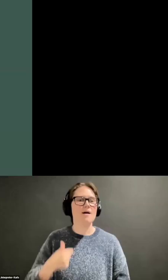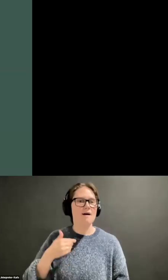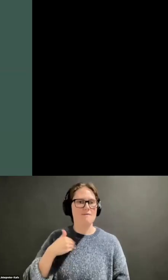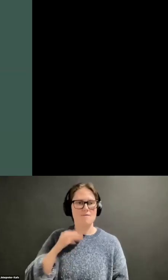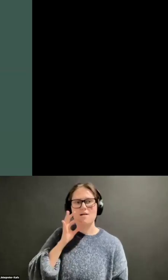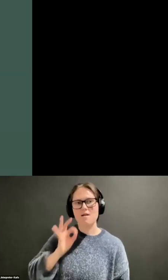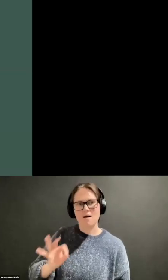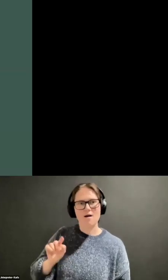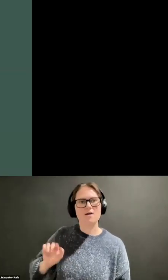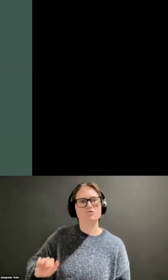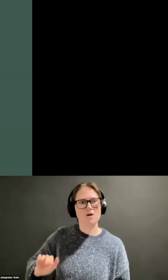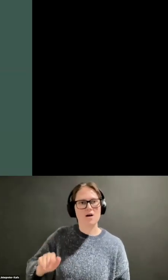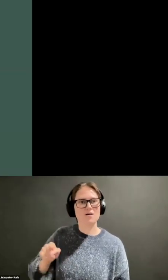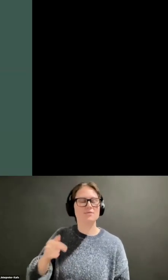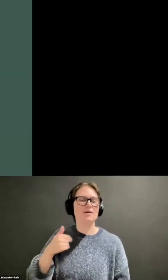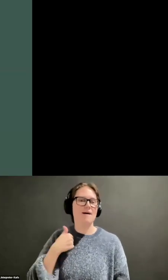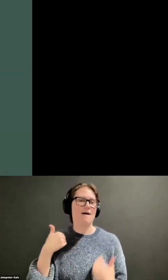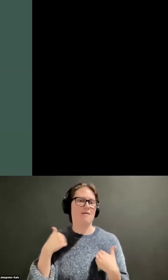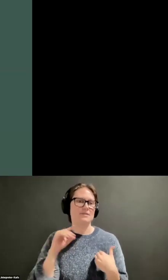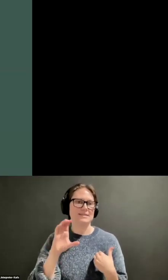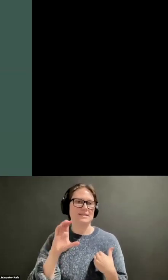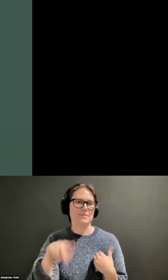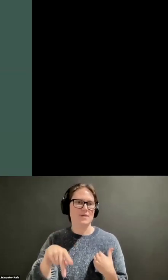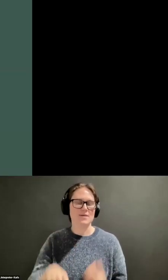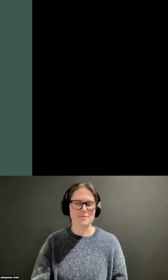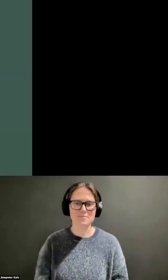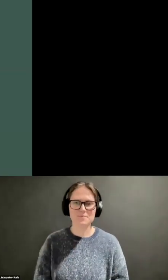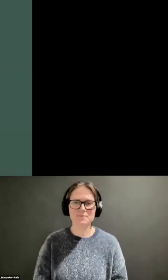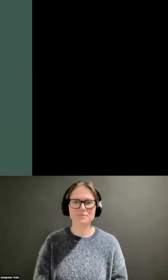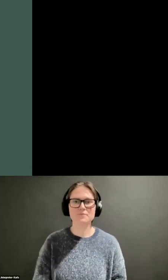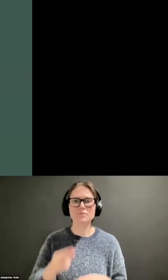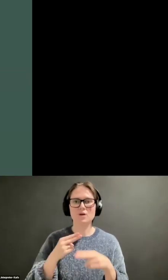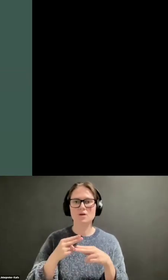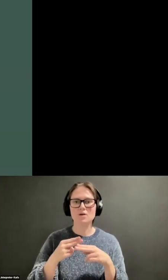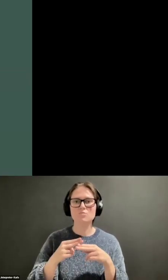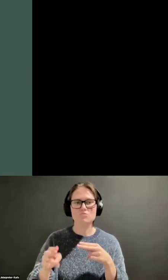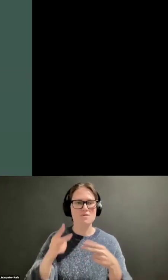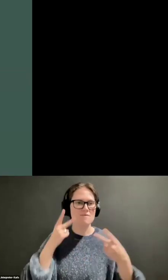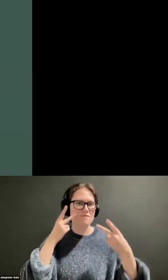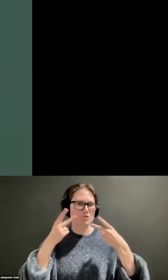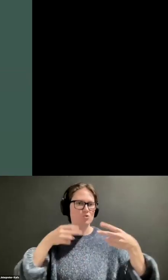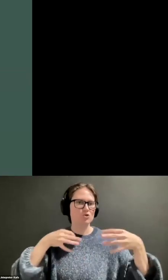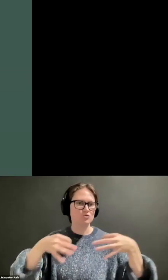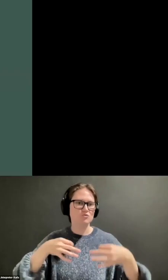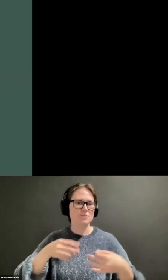cerebral palsy. As a brief visual description, I am